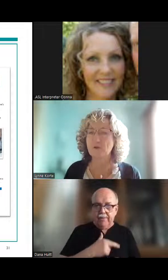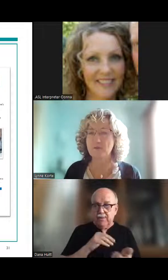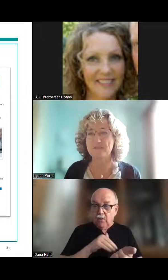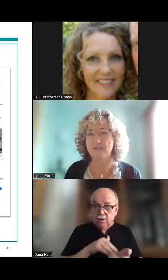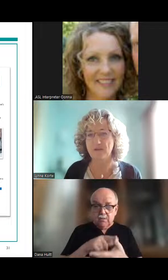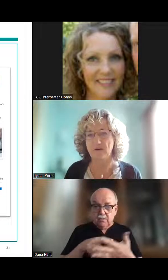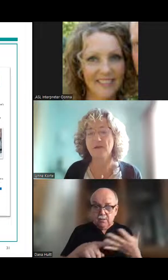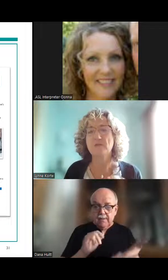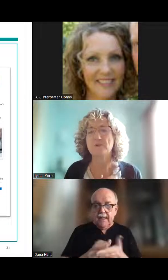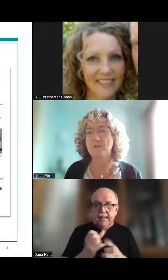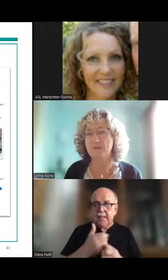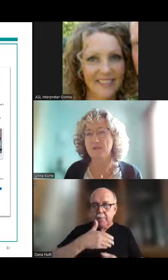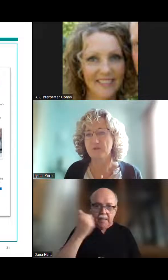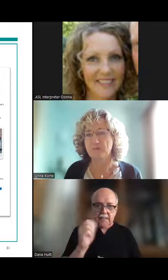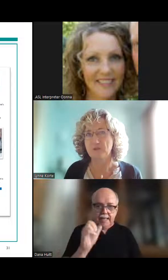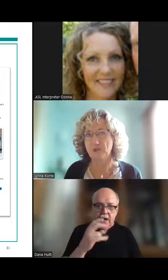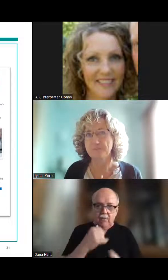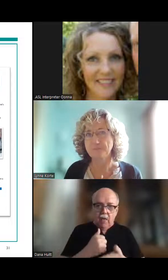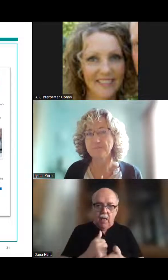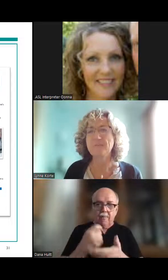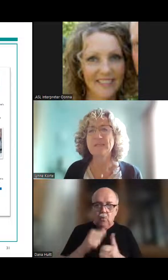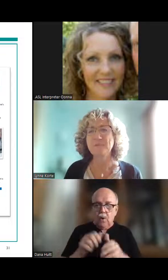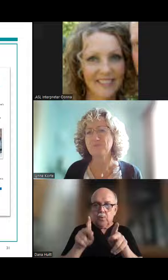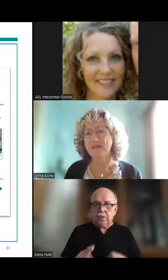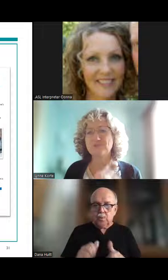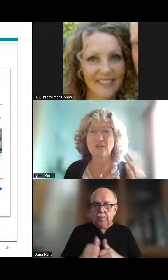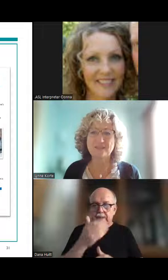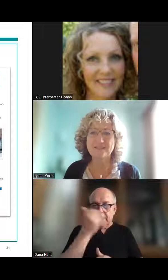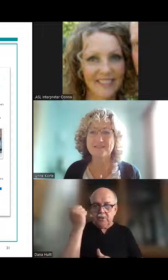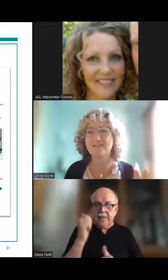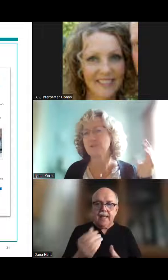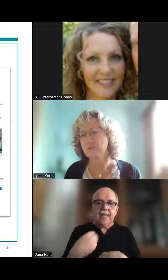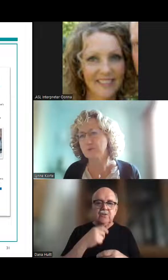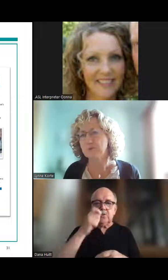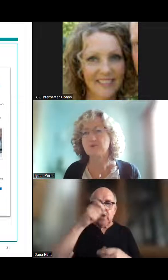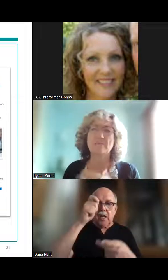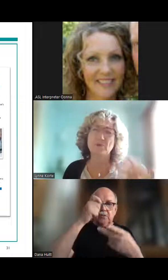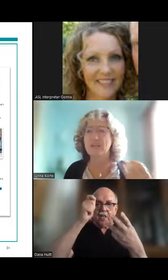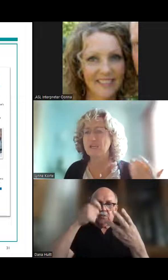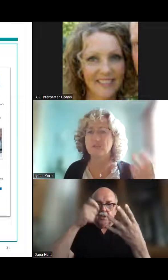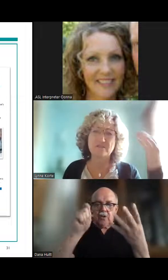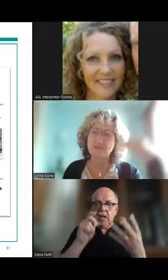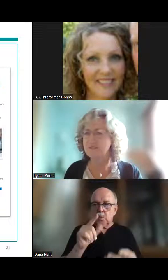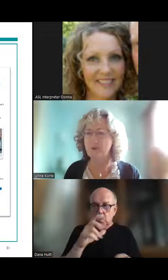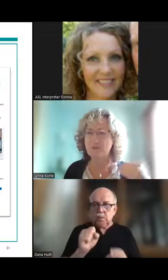s, it provides information about that, too. I can look that up and maybe put it in the chat CaresCareers.org. And you can go to the resource page and take a look at where the community instructors are